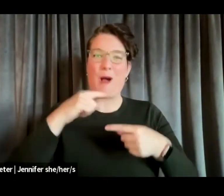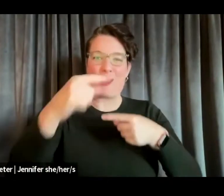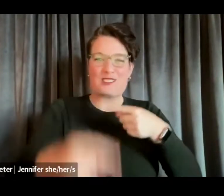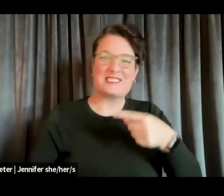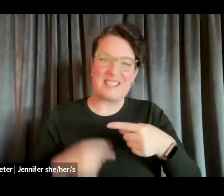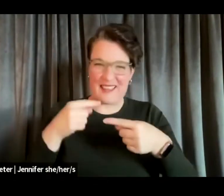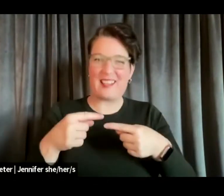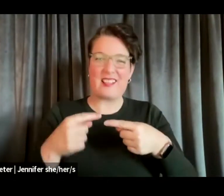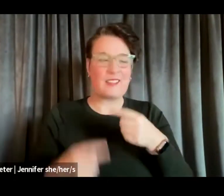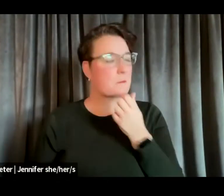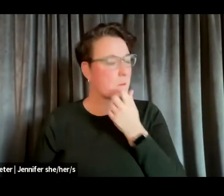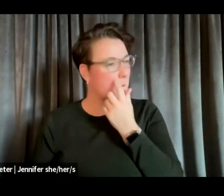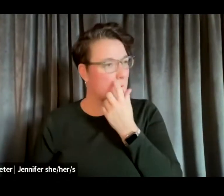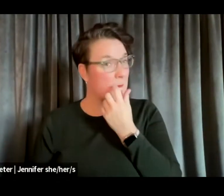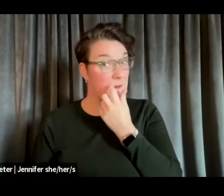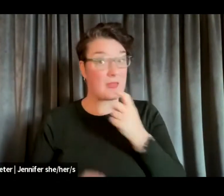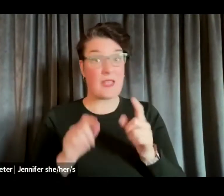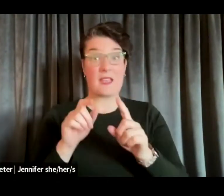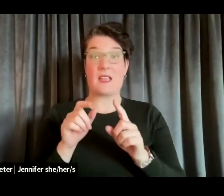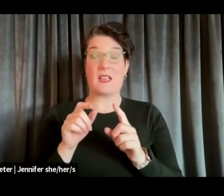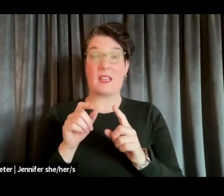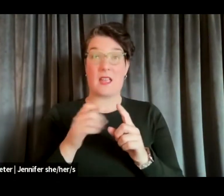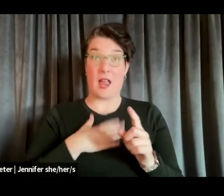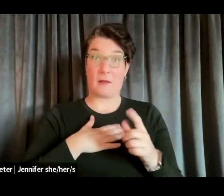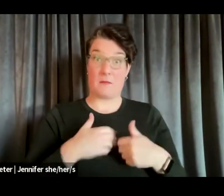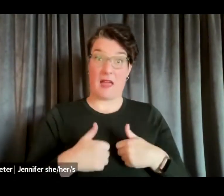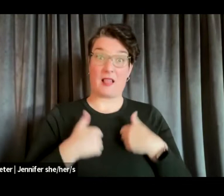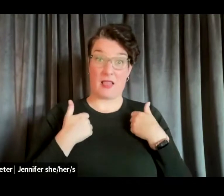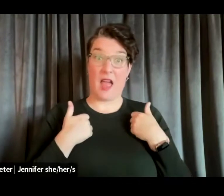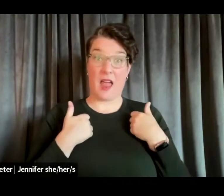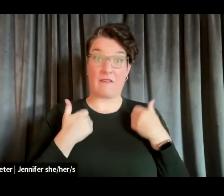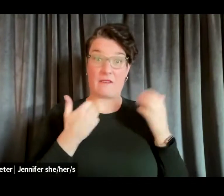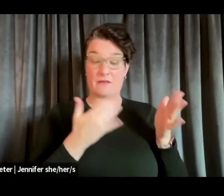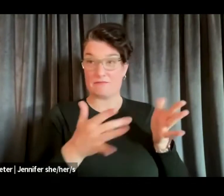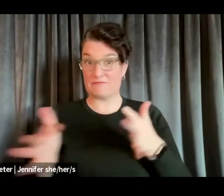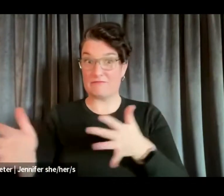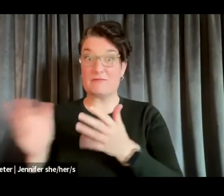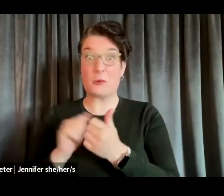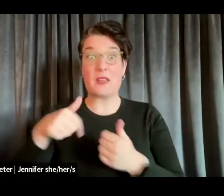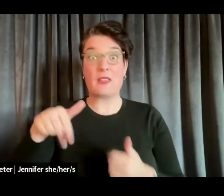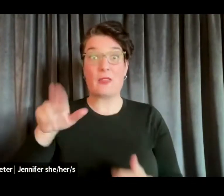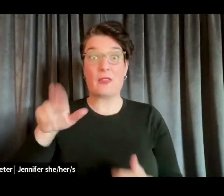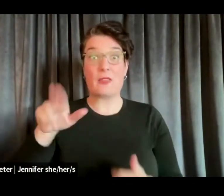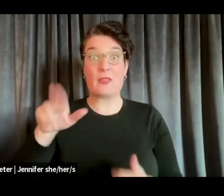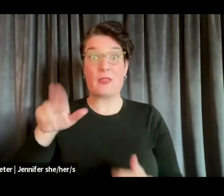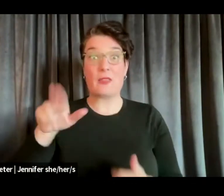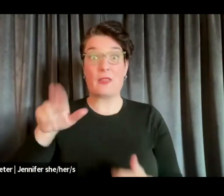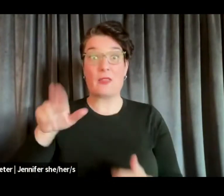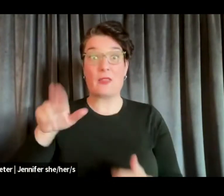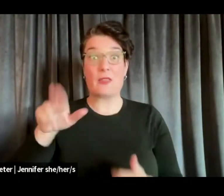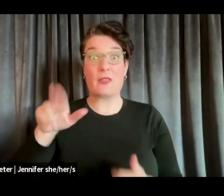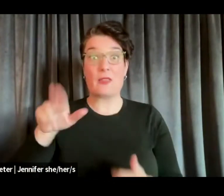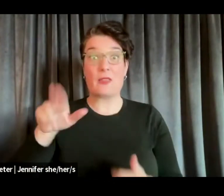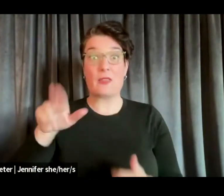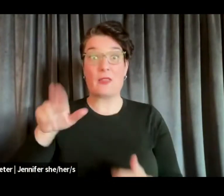And as things have grown in my life with queer mikveh project and as our world has